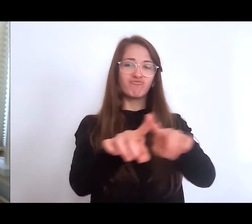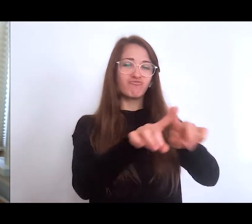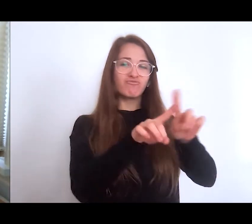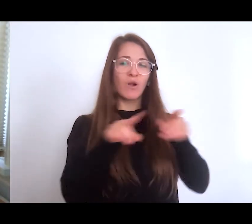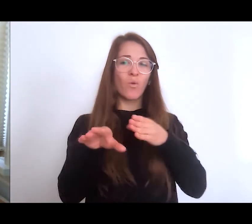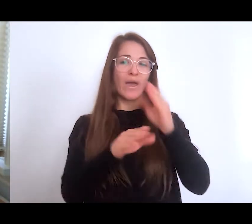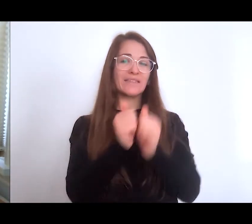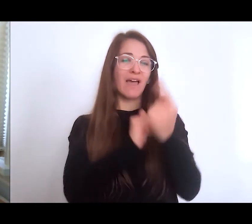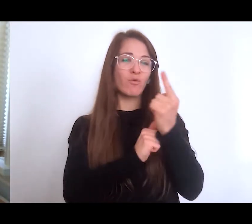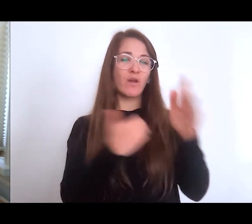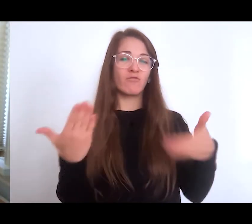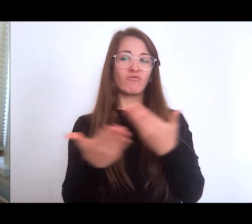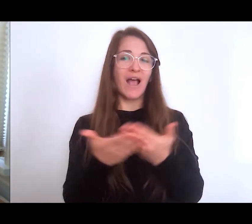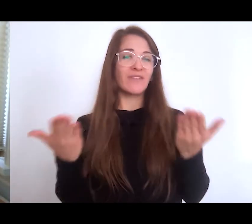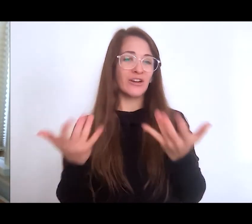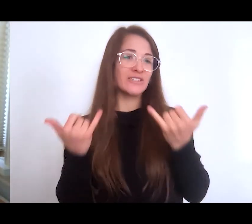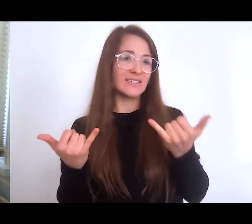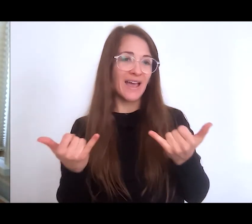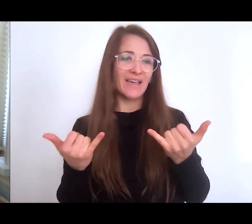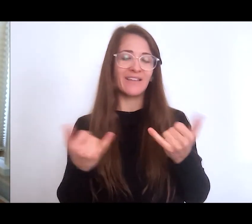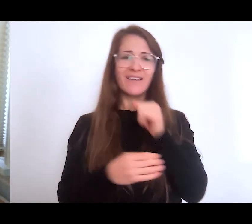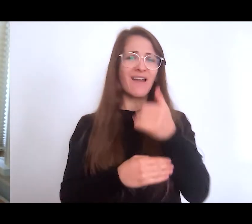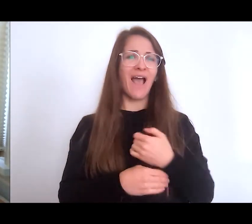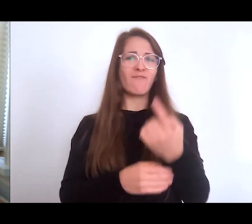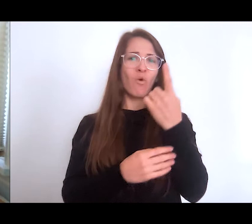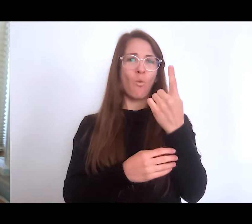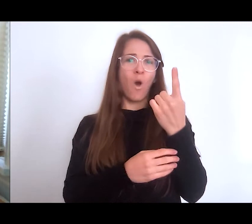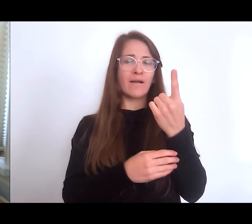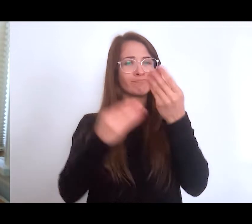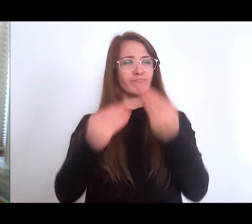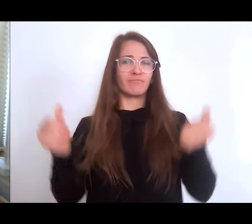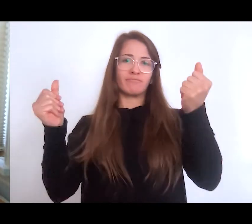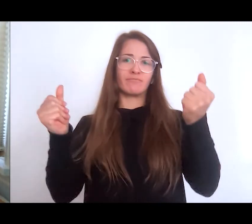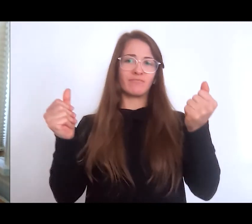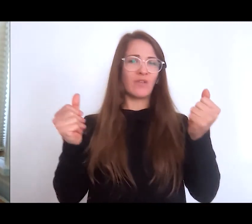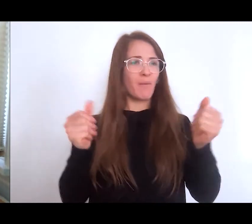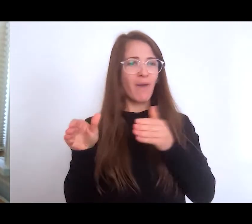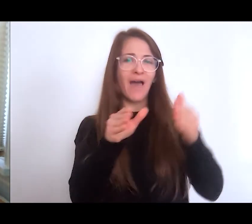IT IS INTERESTING TO HEAR THE PATHS THAT EVERYONE ON THE PANEL TOOK, THERE IS NO ONE SIZE FITS